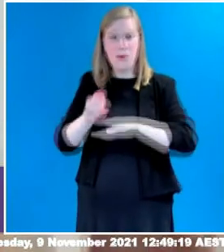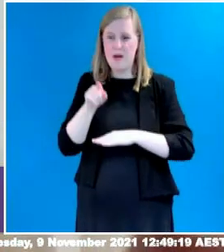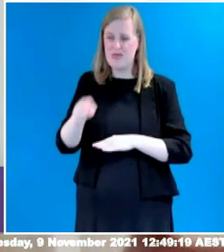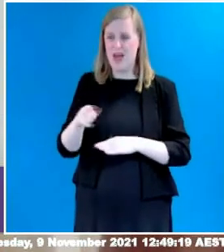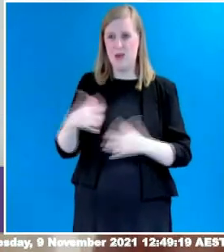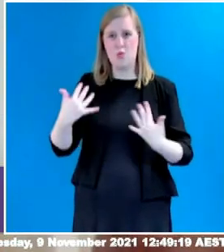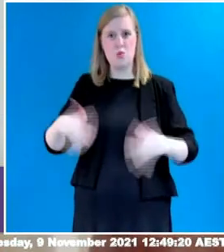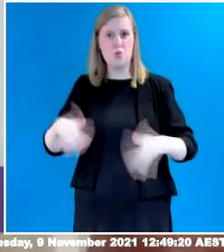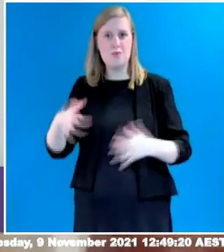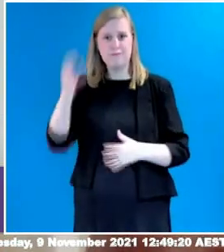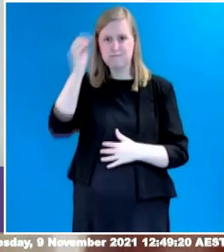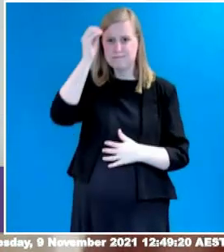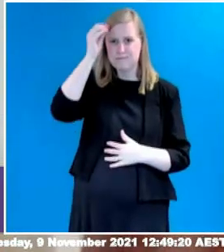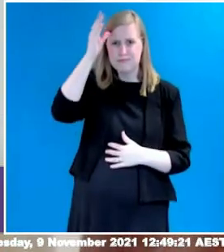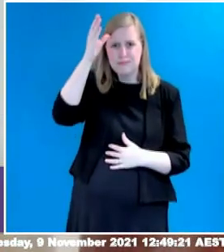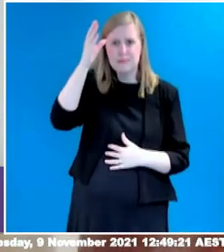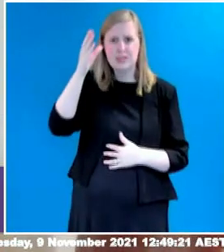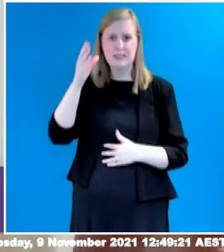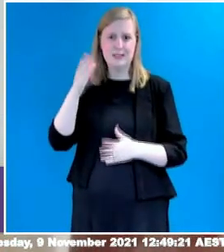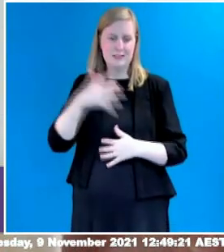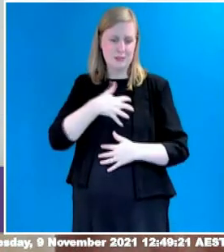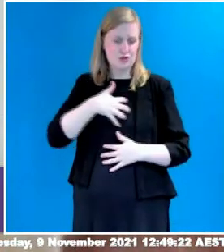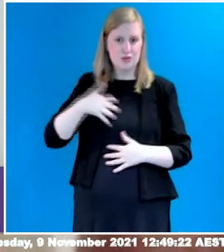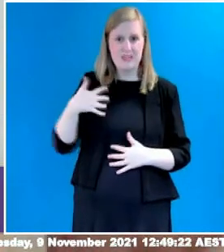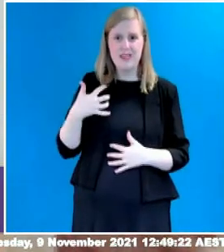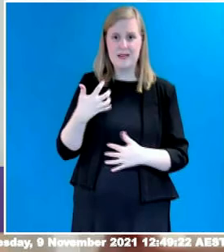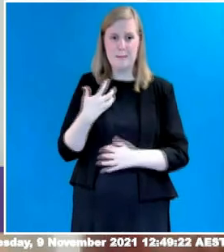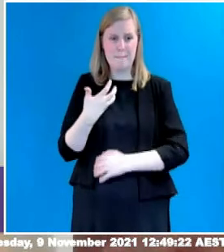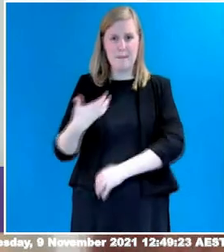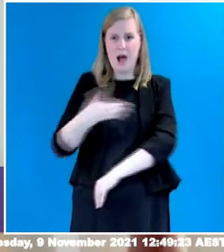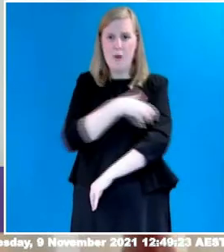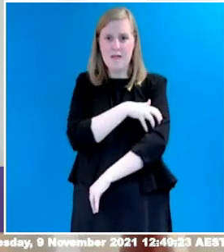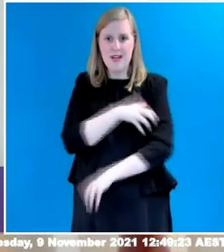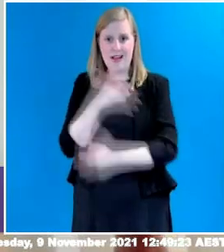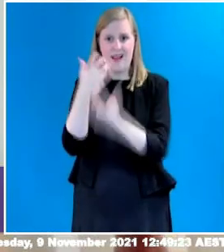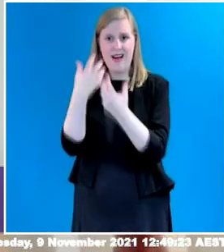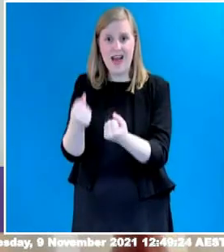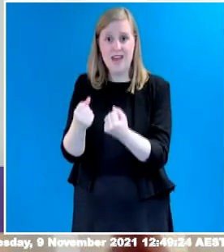around them don't think they are up for it.